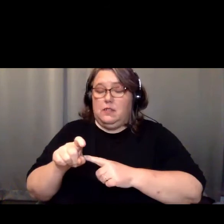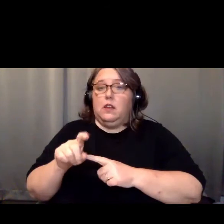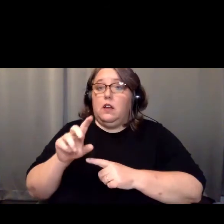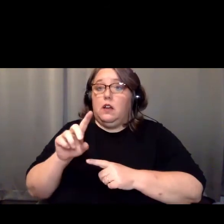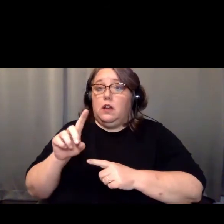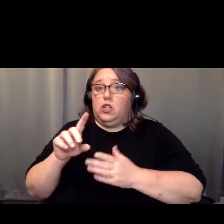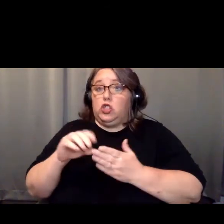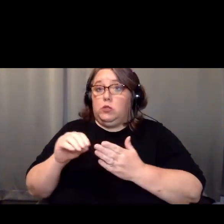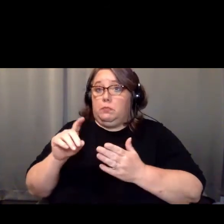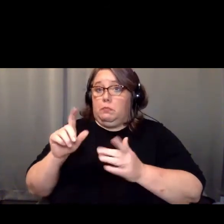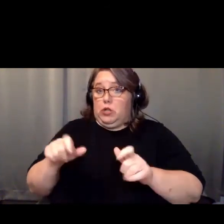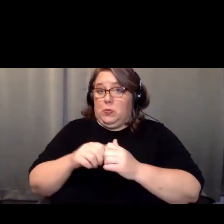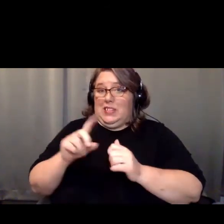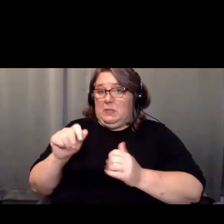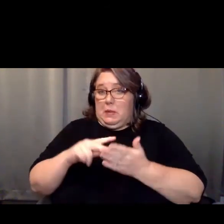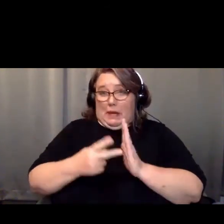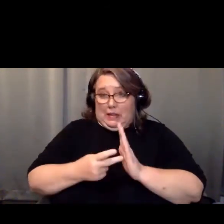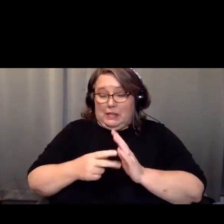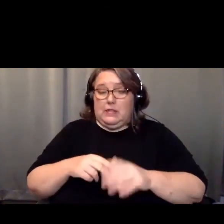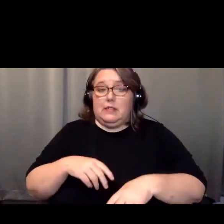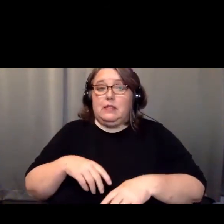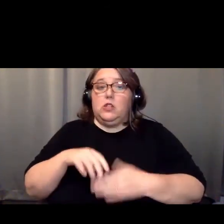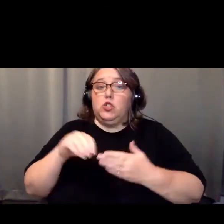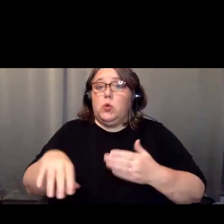is a student from the ages of 14 to 22.